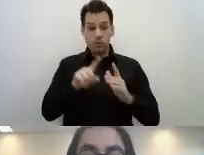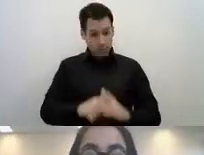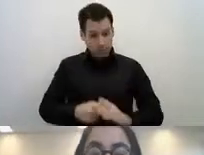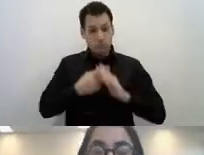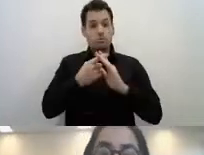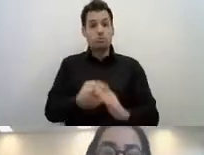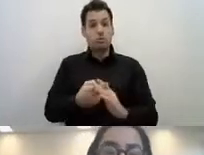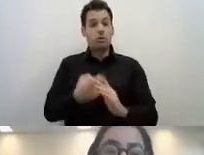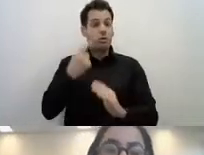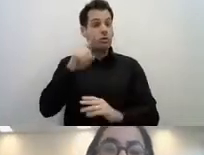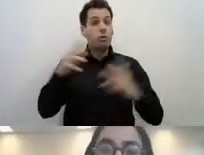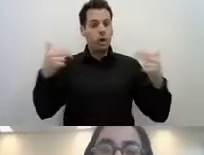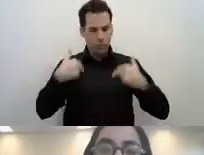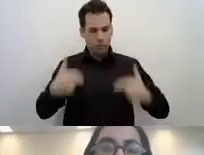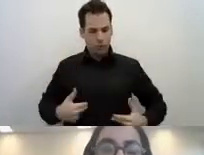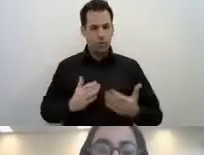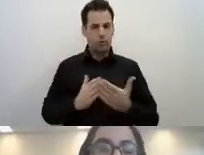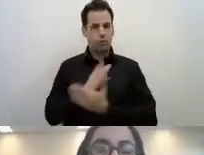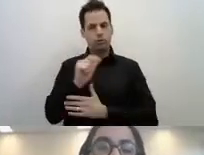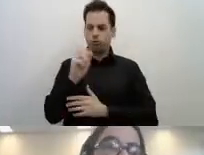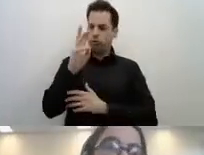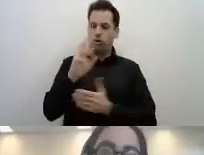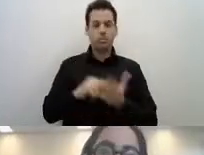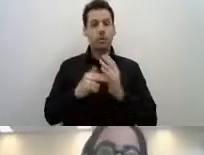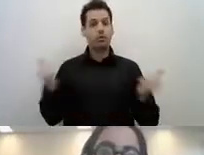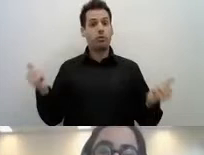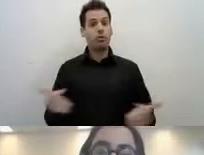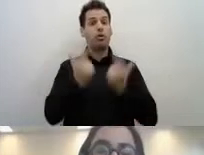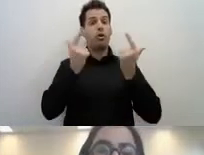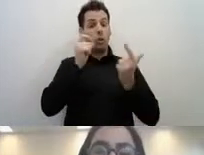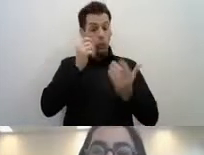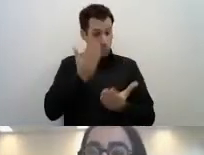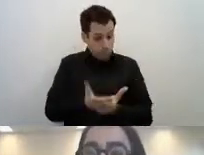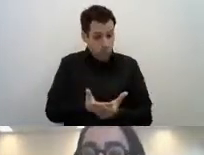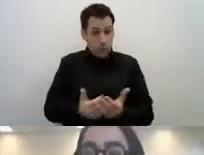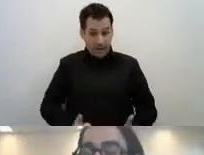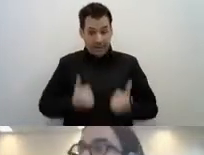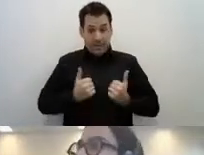of human rights law this notion that we are all born free and equal in dignity and rights